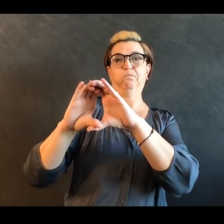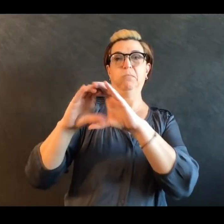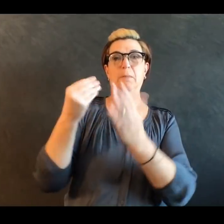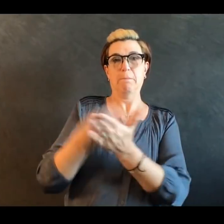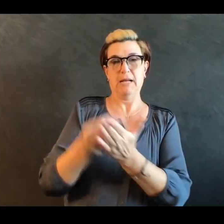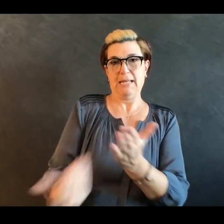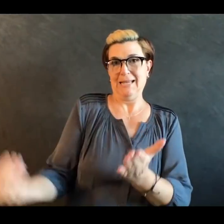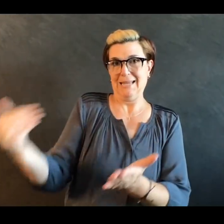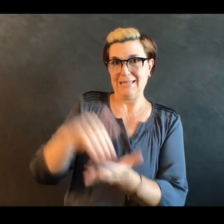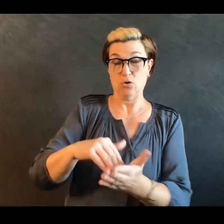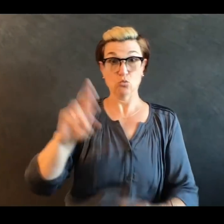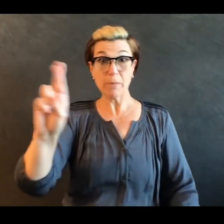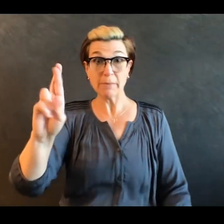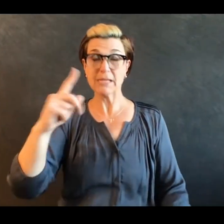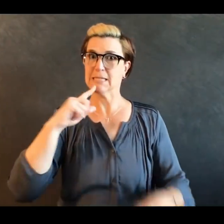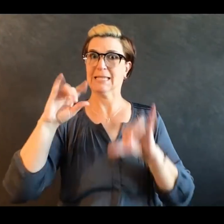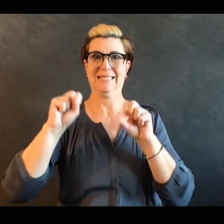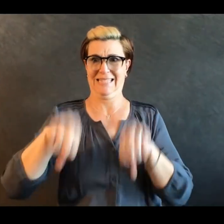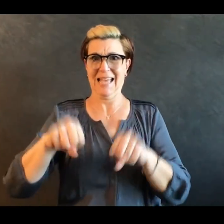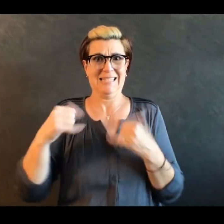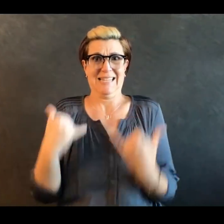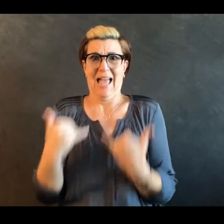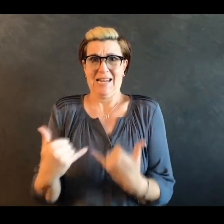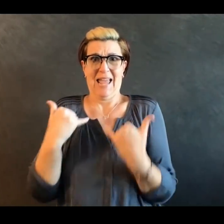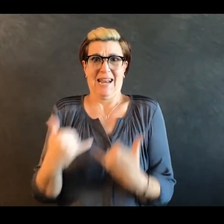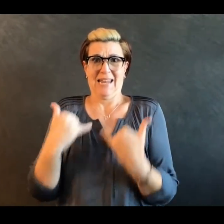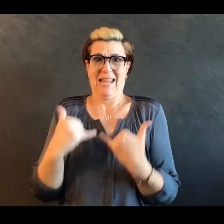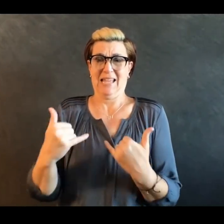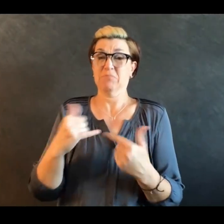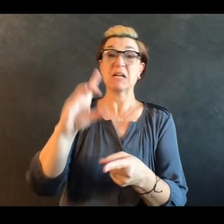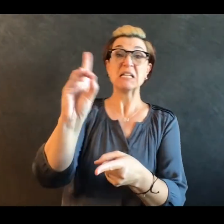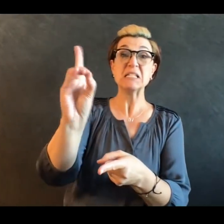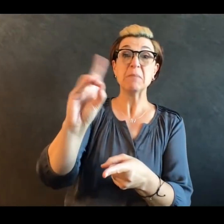do it immediately they want to do it now and the Democrats are stopping it a